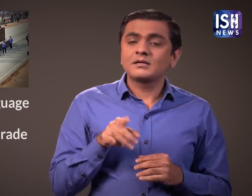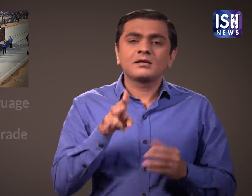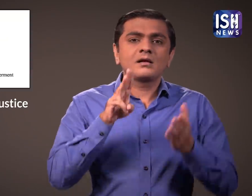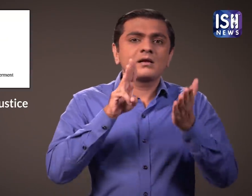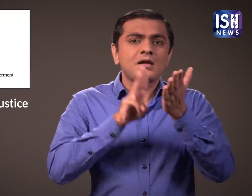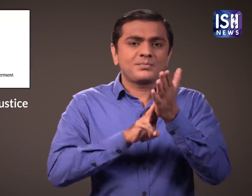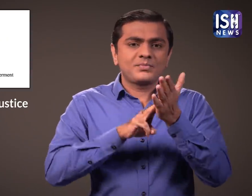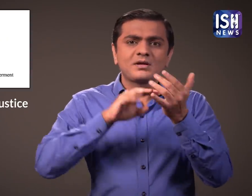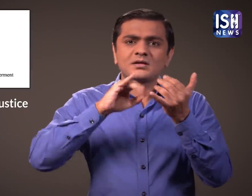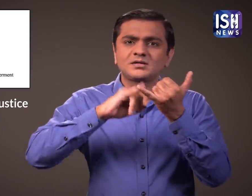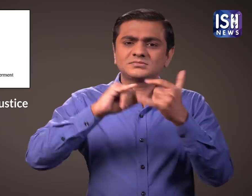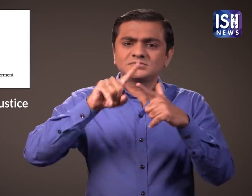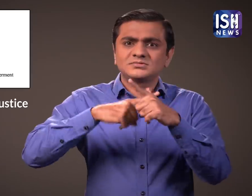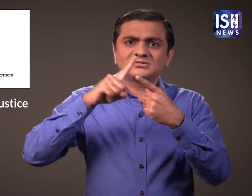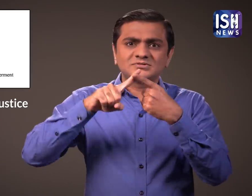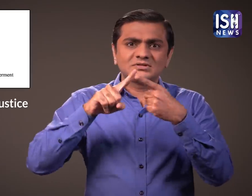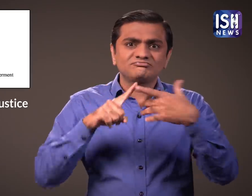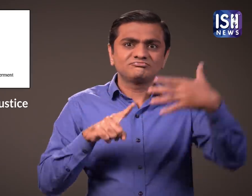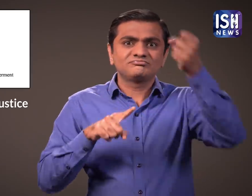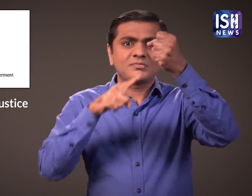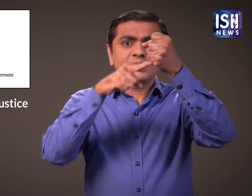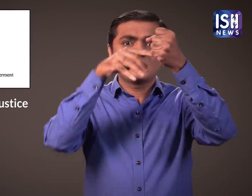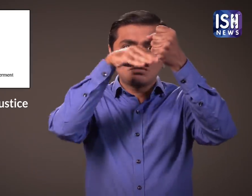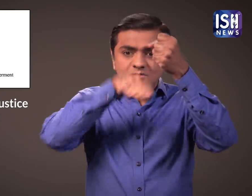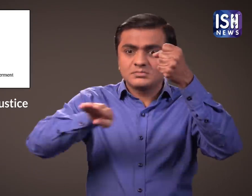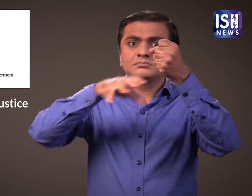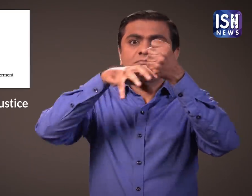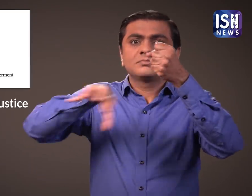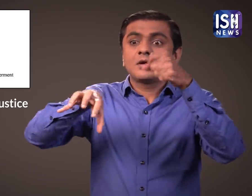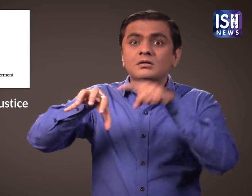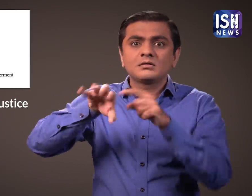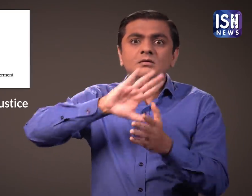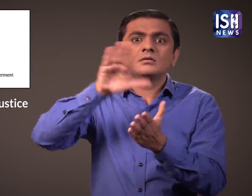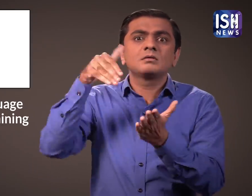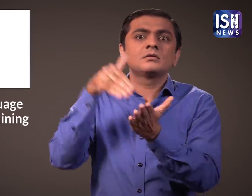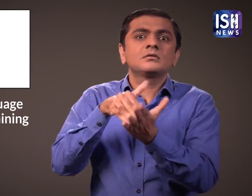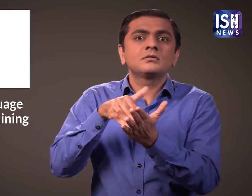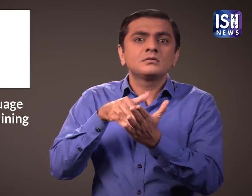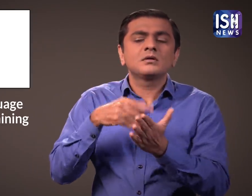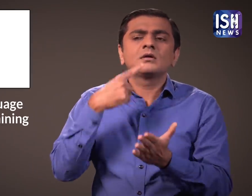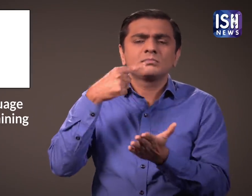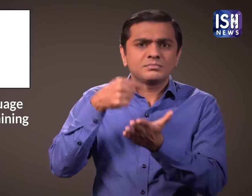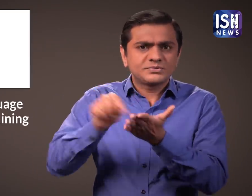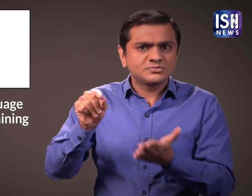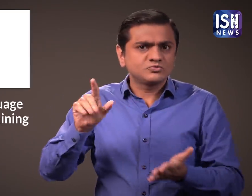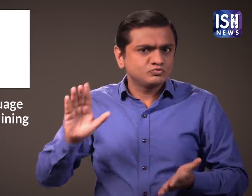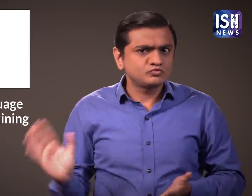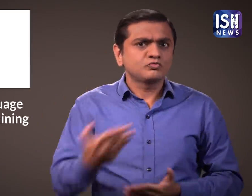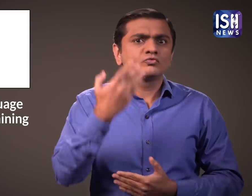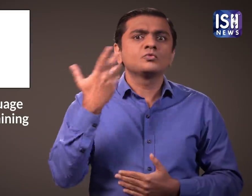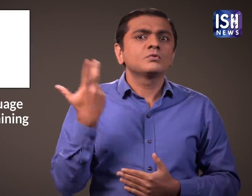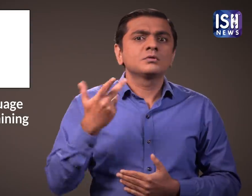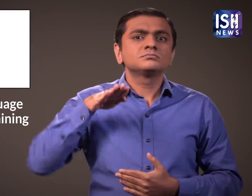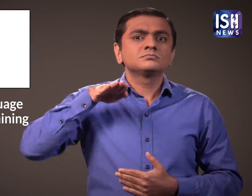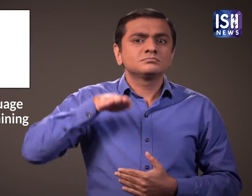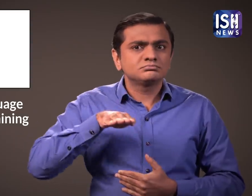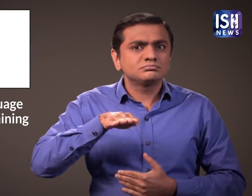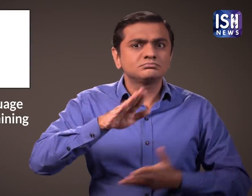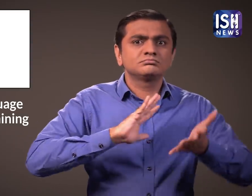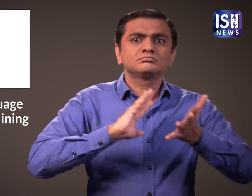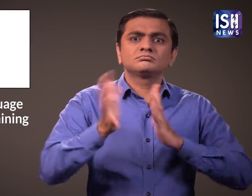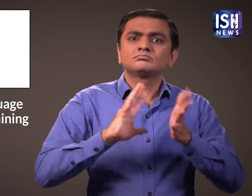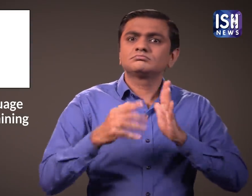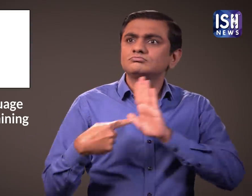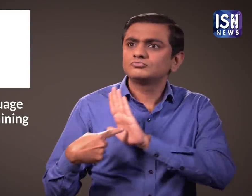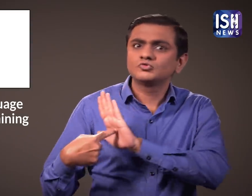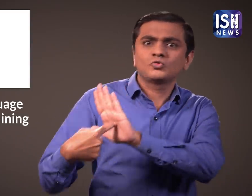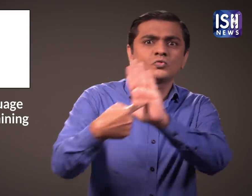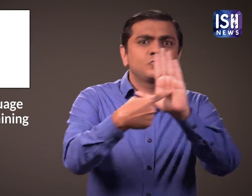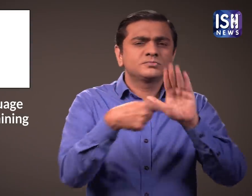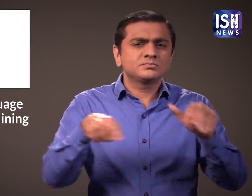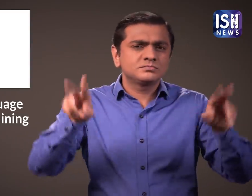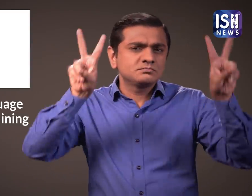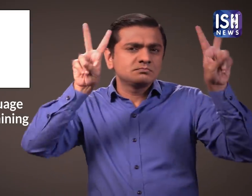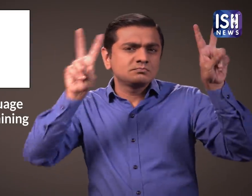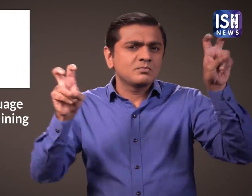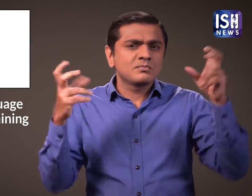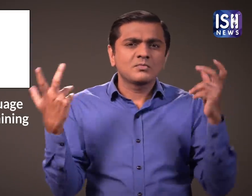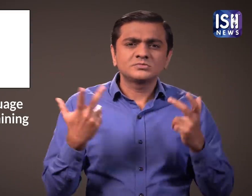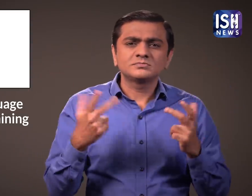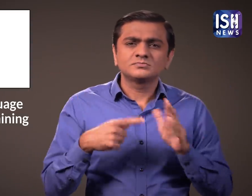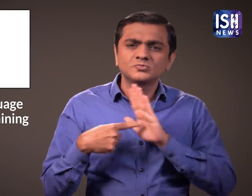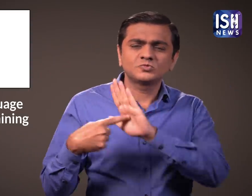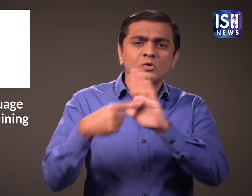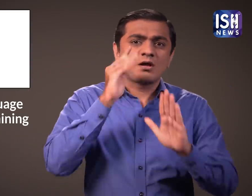ISLRTC under the MSJE have had the opportunity to be showcased by signing the theme